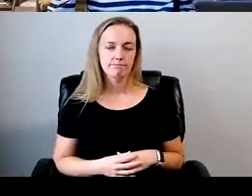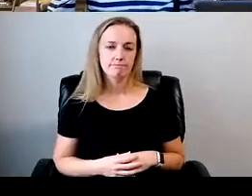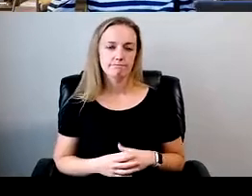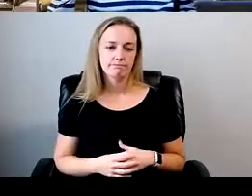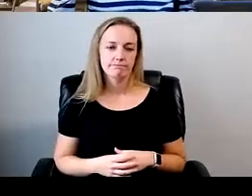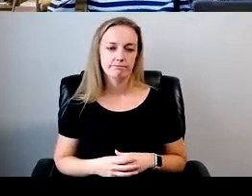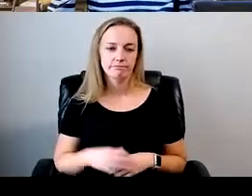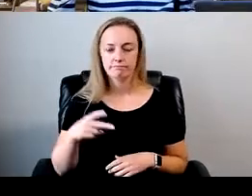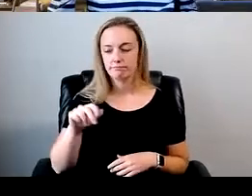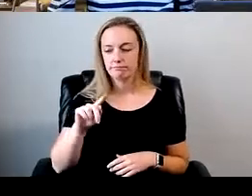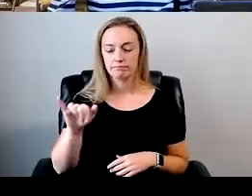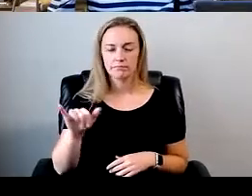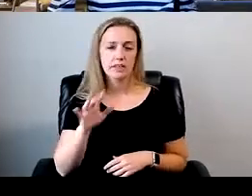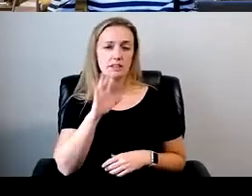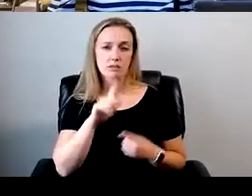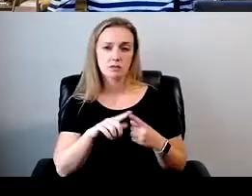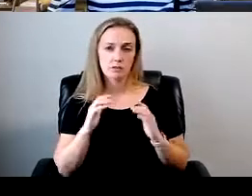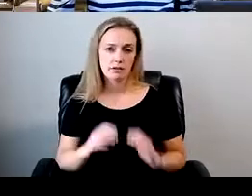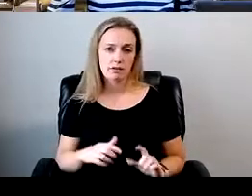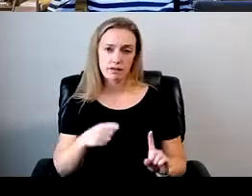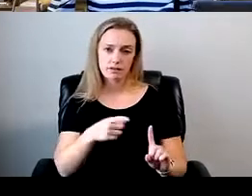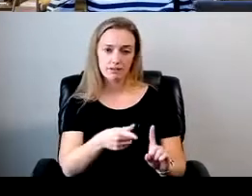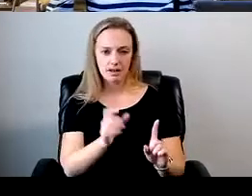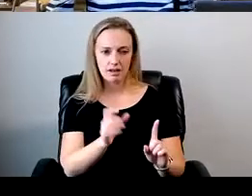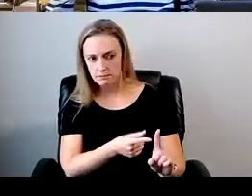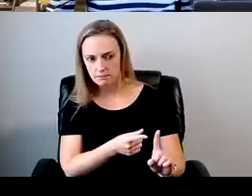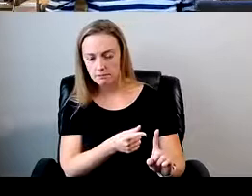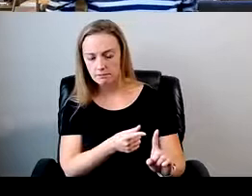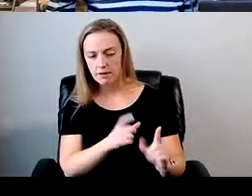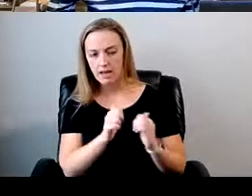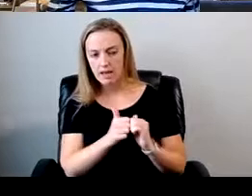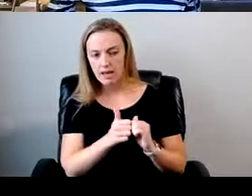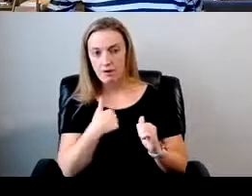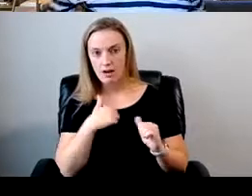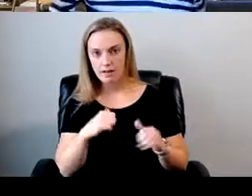And talk to the client and ask them how you can better support them.